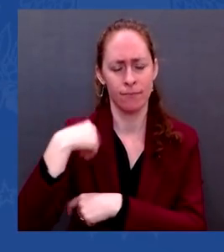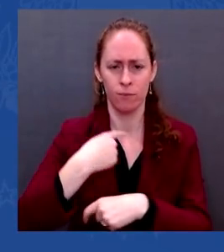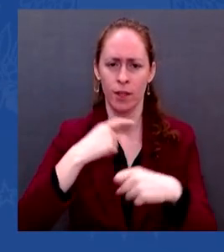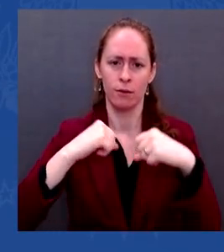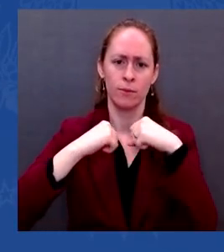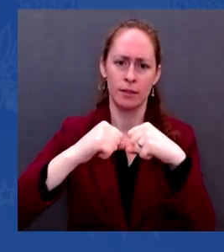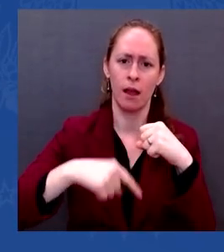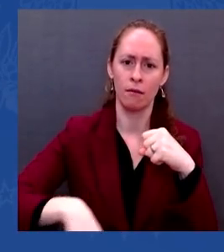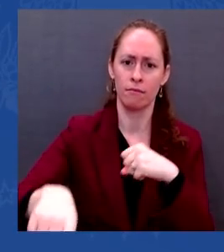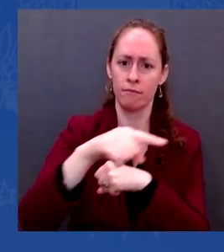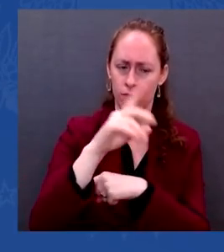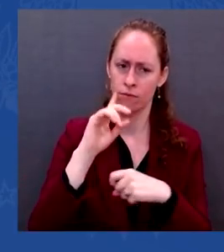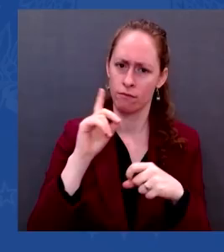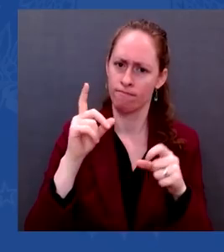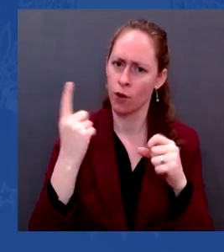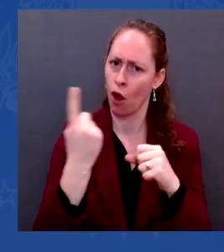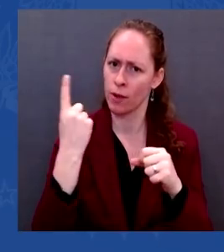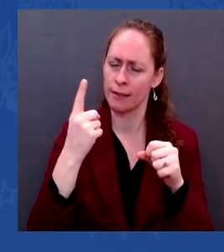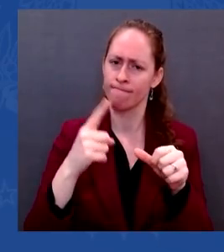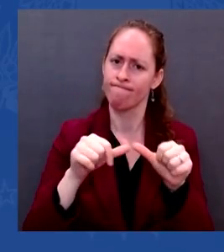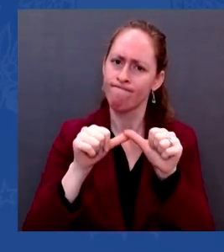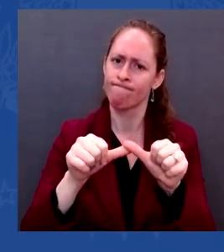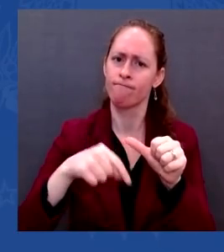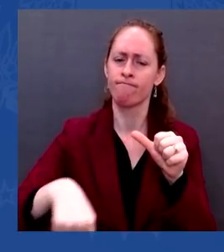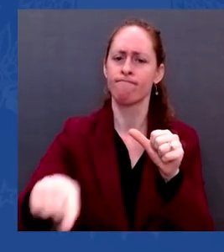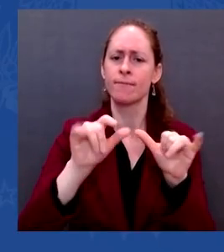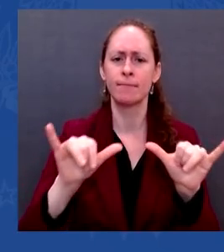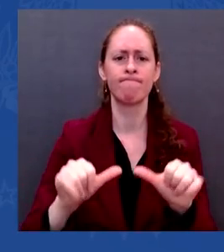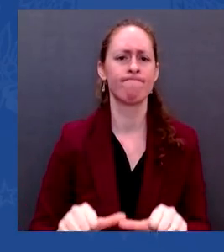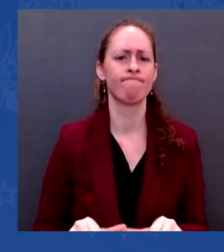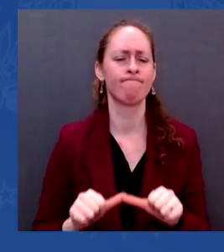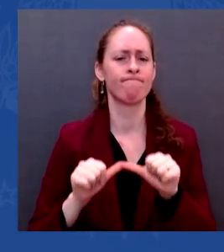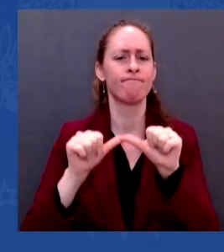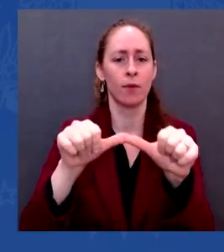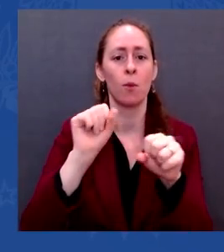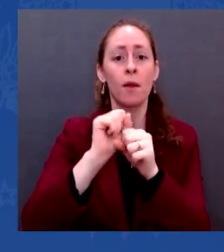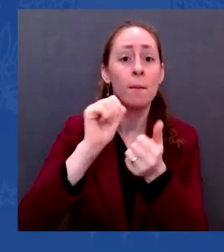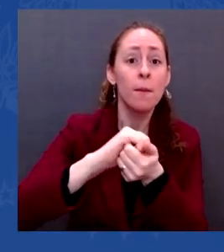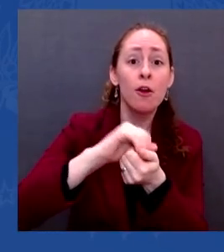the Syrian Democratic Forces; the Iraqi Security Forces, including the Kurdish Peshmerga;